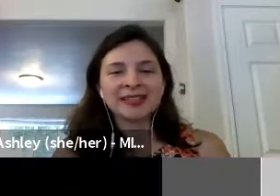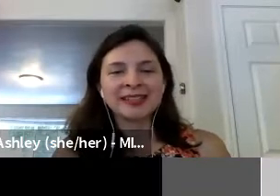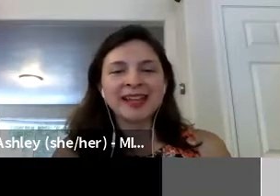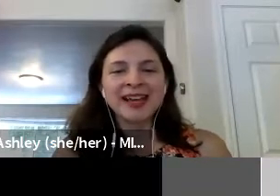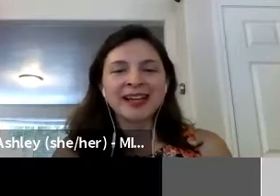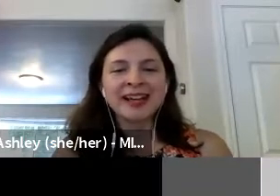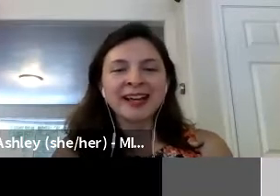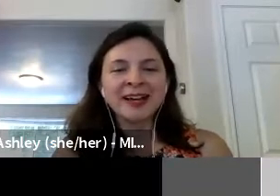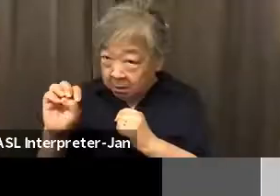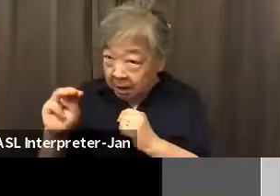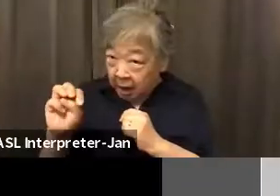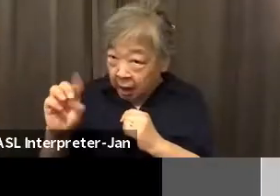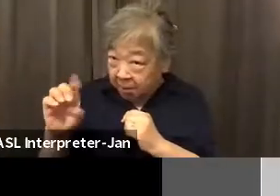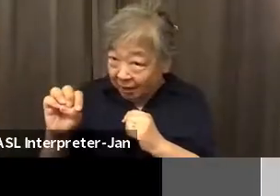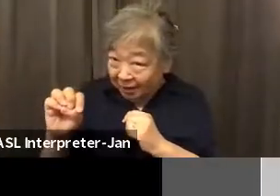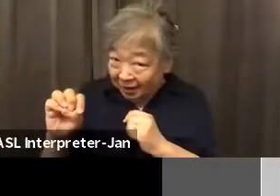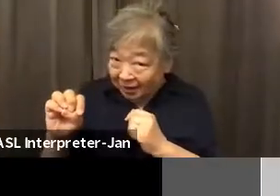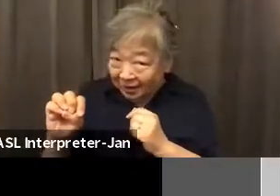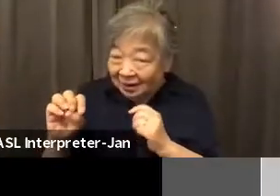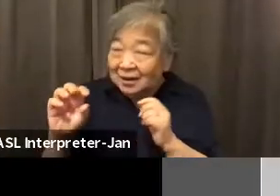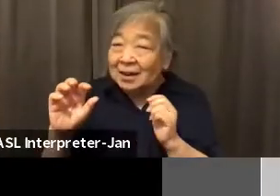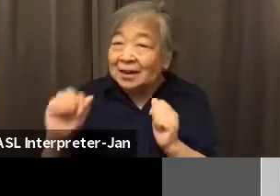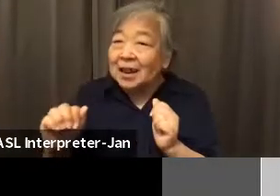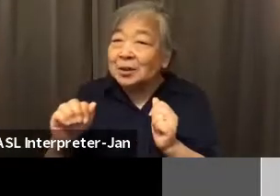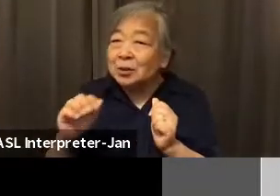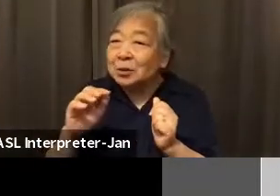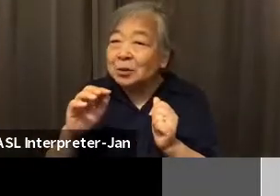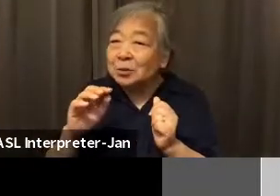Emely, can you tell us a little bit about what's happening?